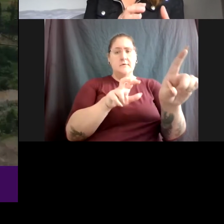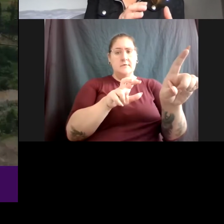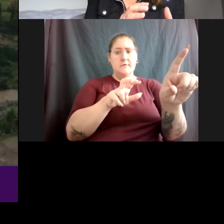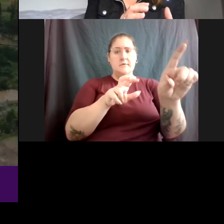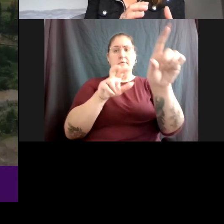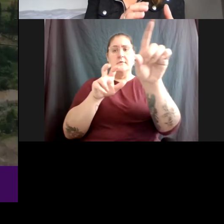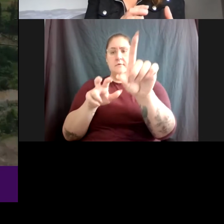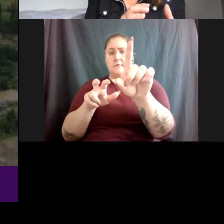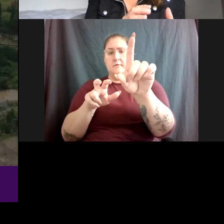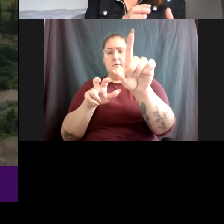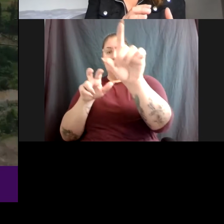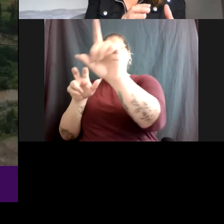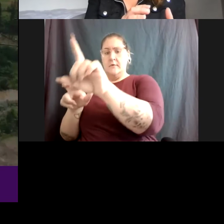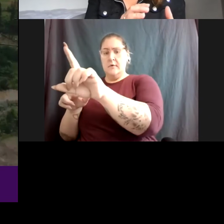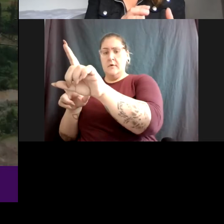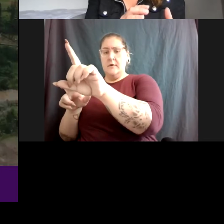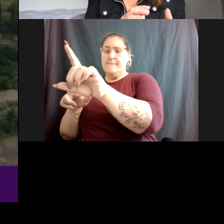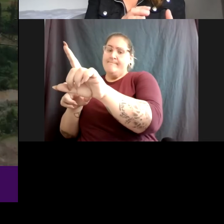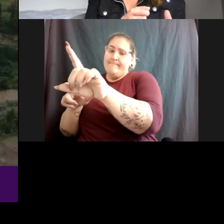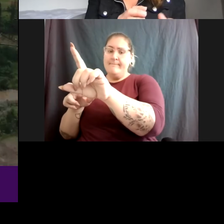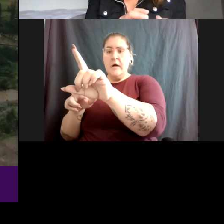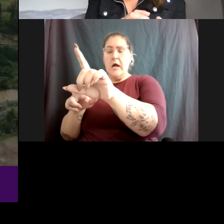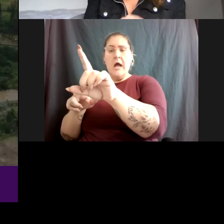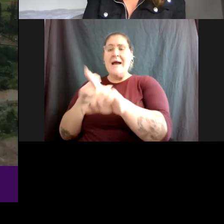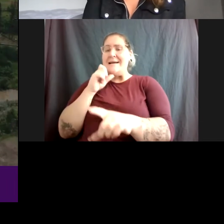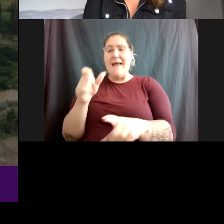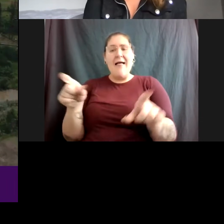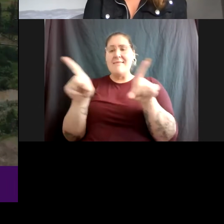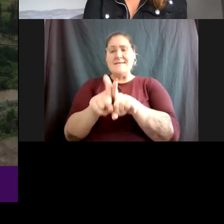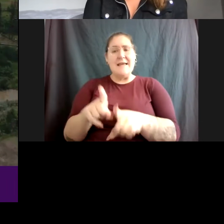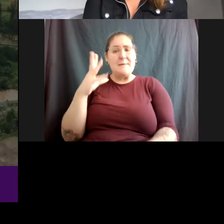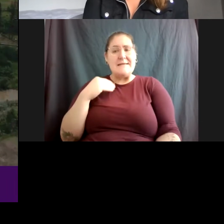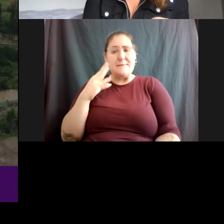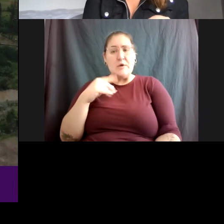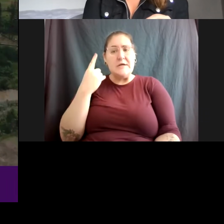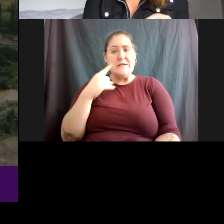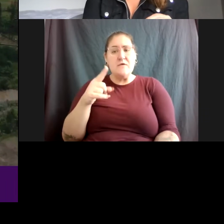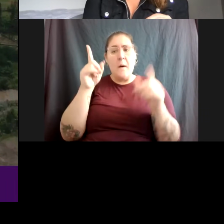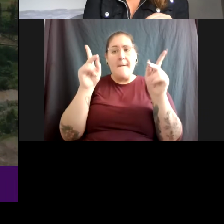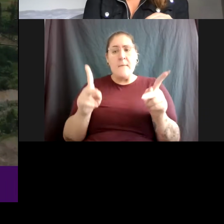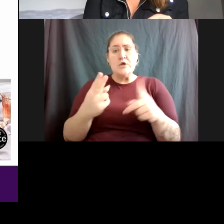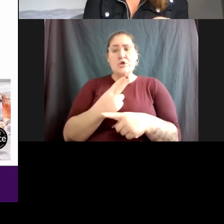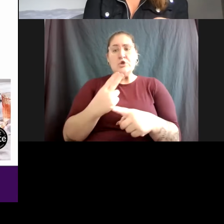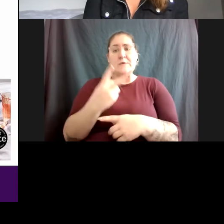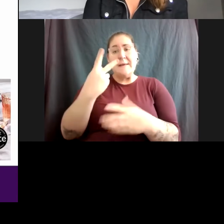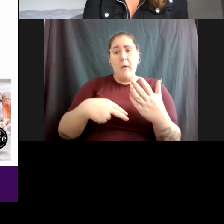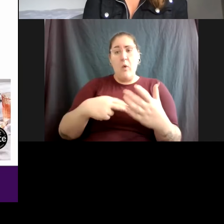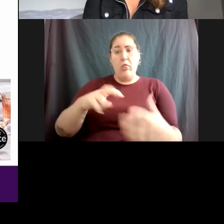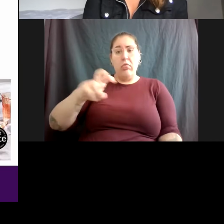who is using both mouse and keyboard, which can be confusing. A more dramatic example